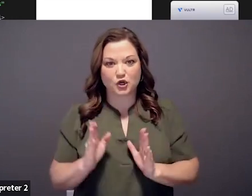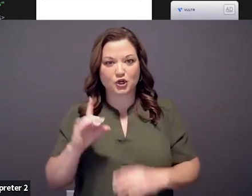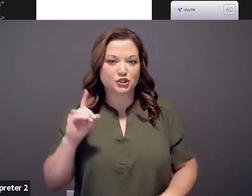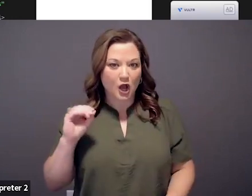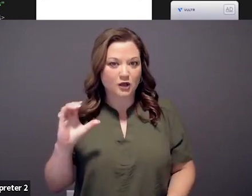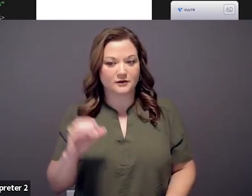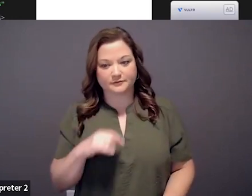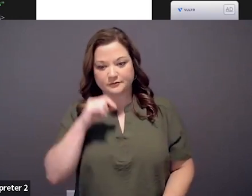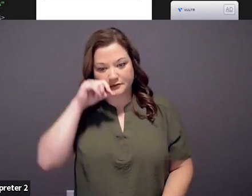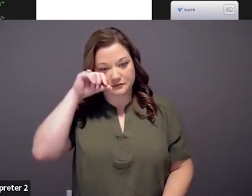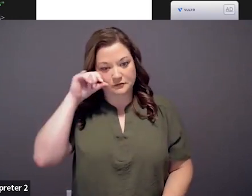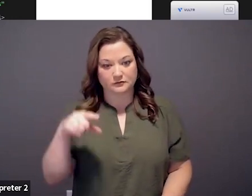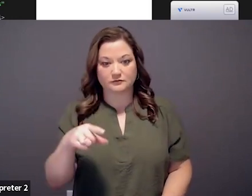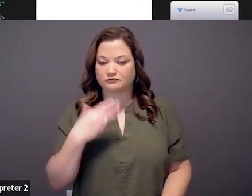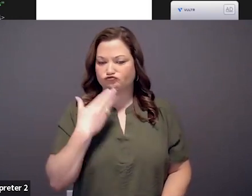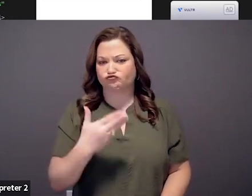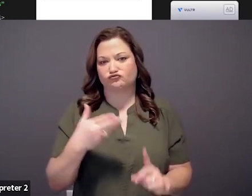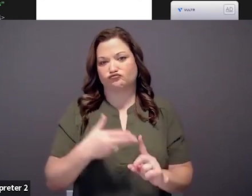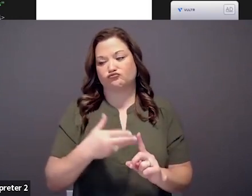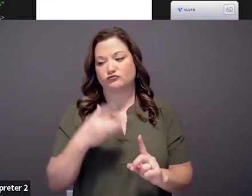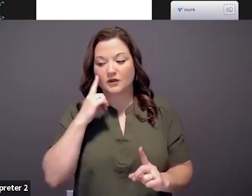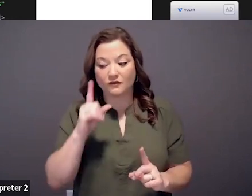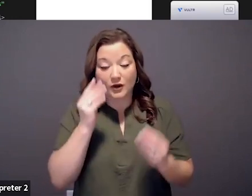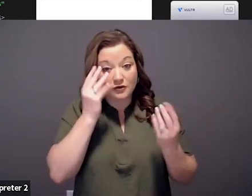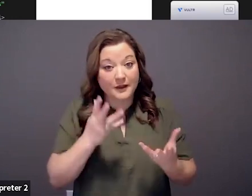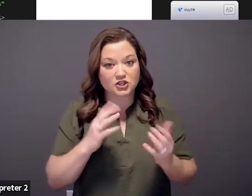to get information about how to code certain things.